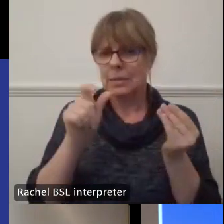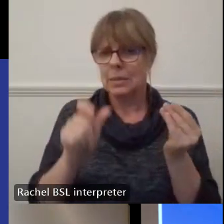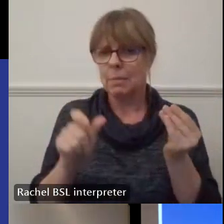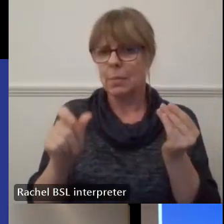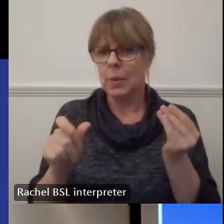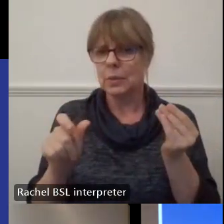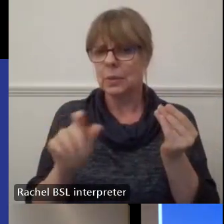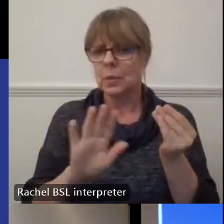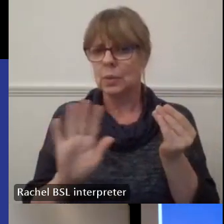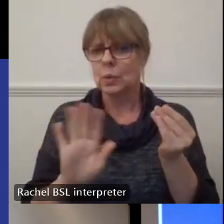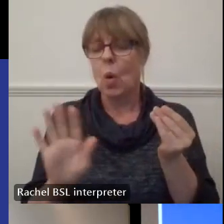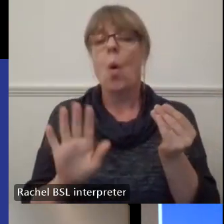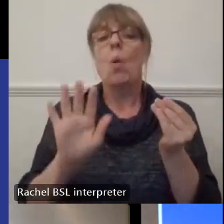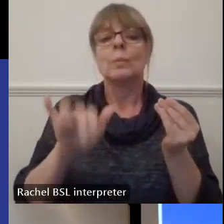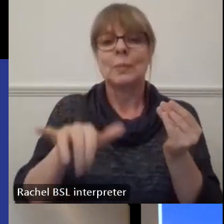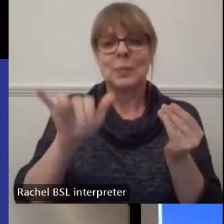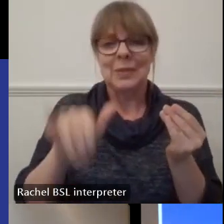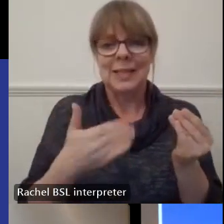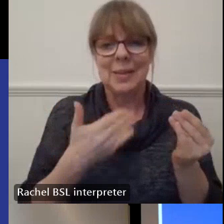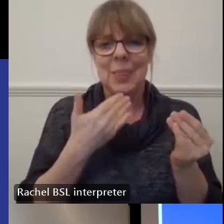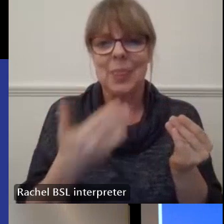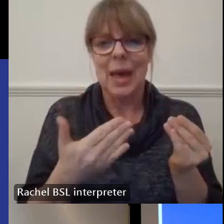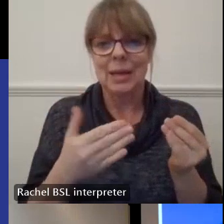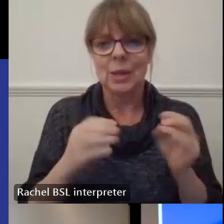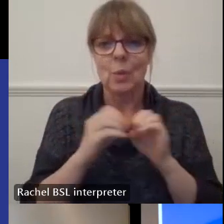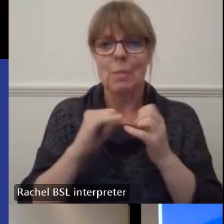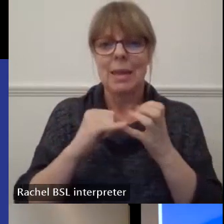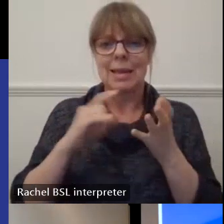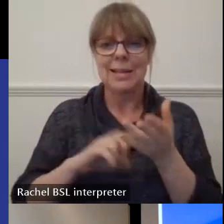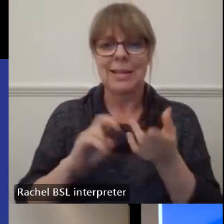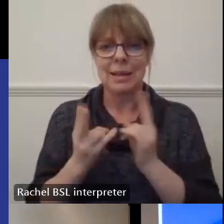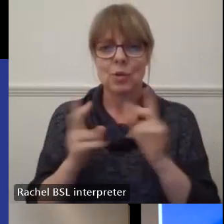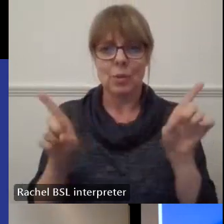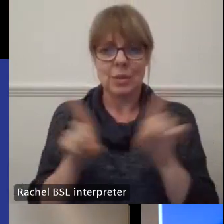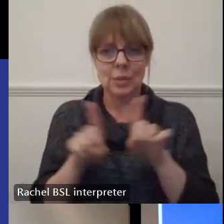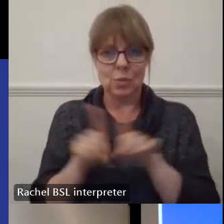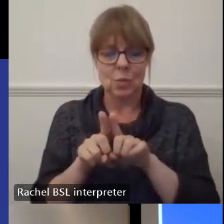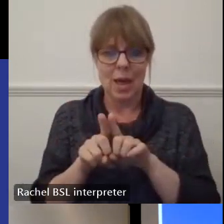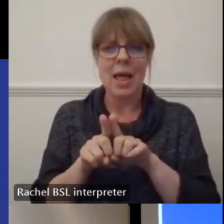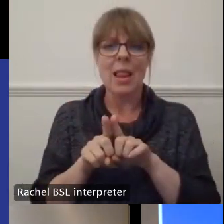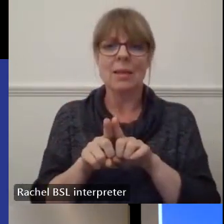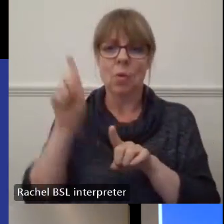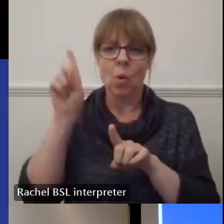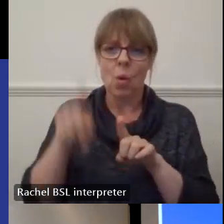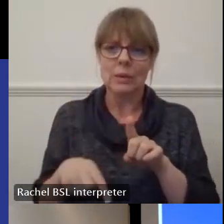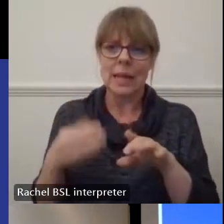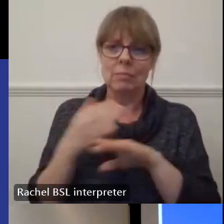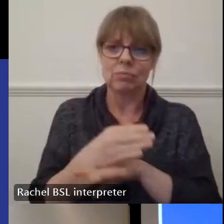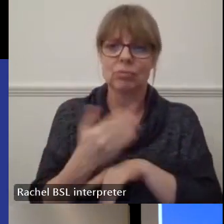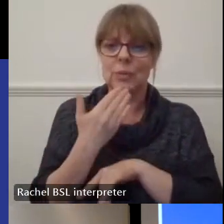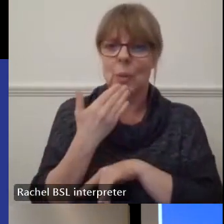Hang on. Yep. Thanks to the BSL interpreters. Absolutely. You've been here all day working so hard, so thank you very much for that.